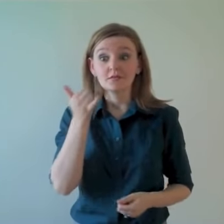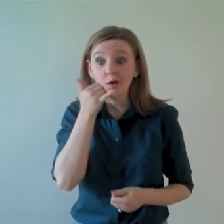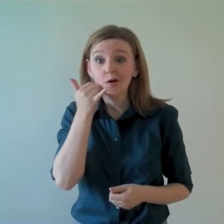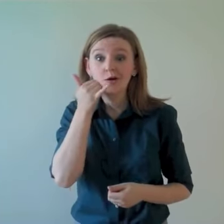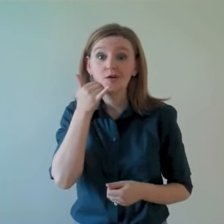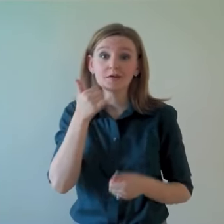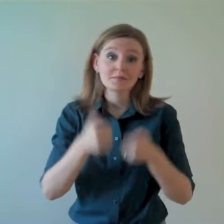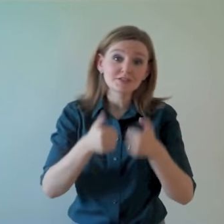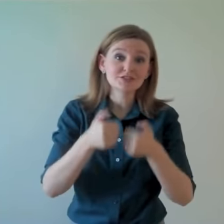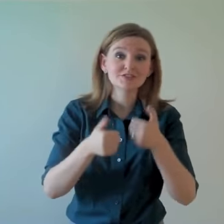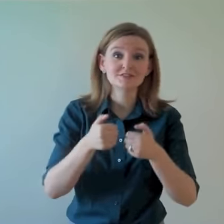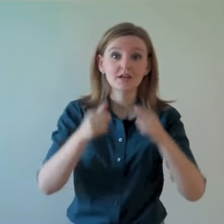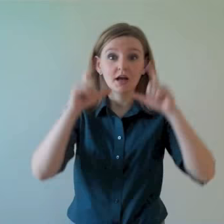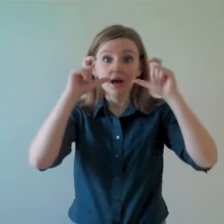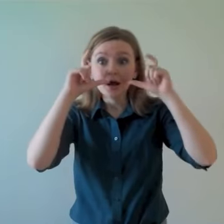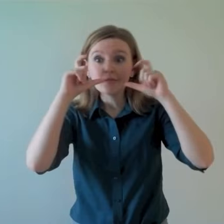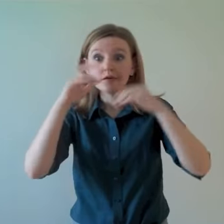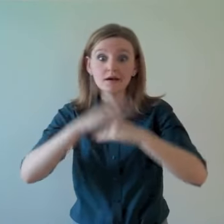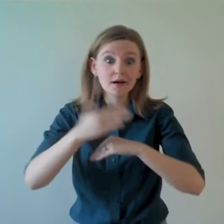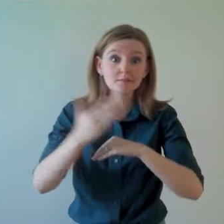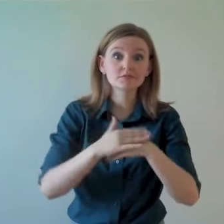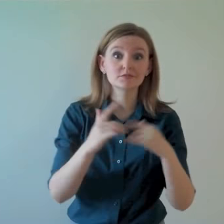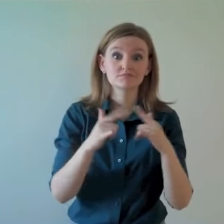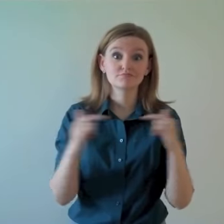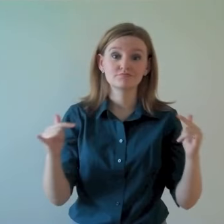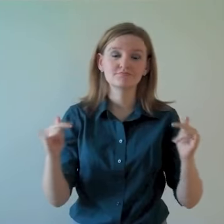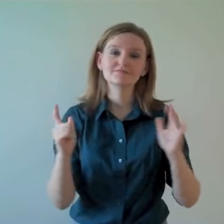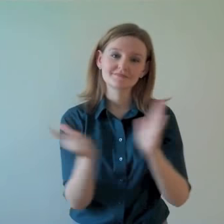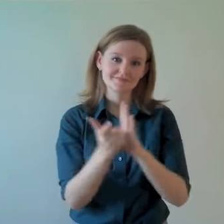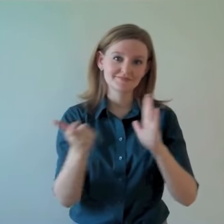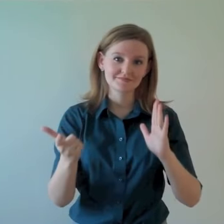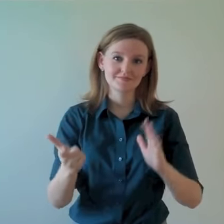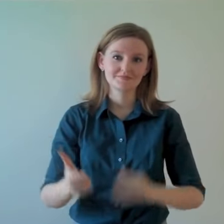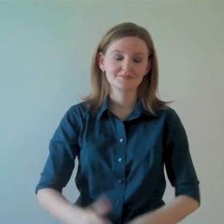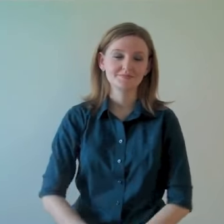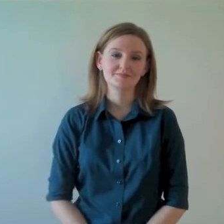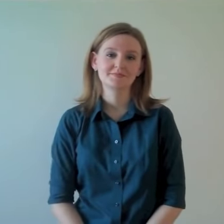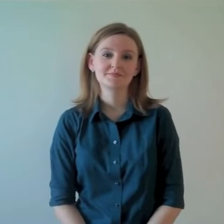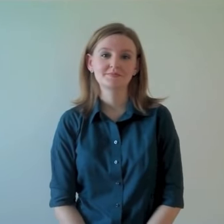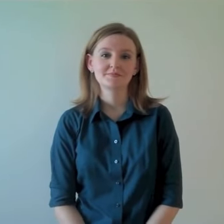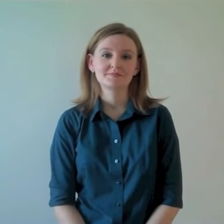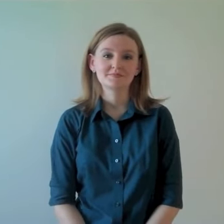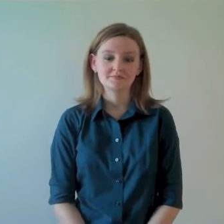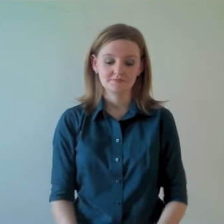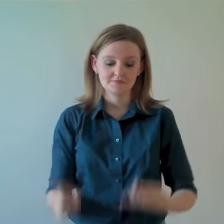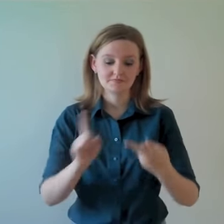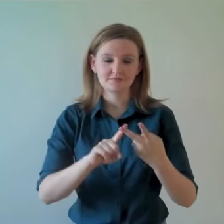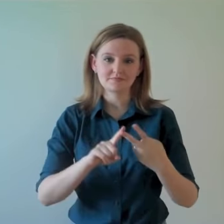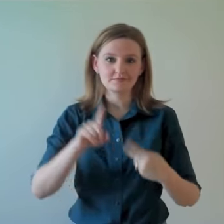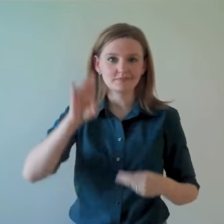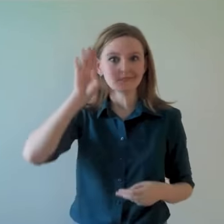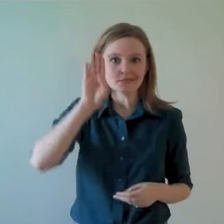For example: you can't bring your phone, pager, camera, or laptop to the polling place.